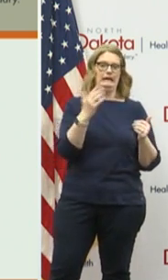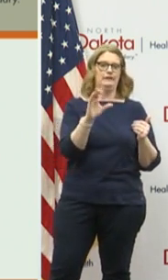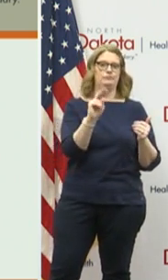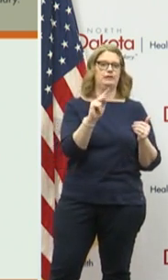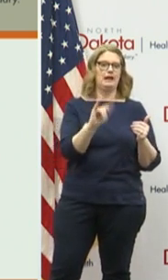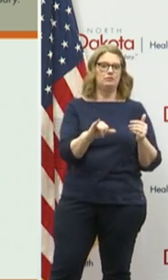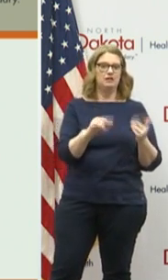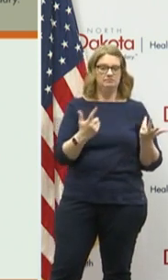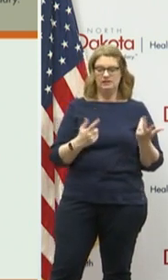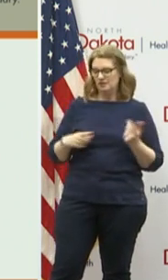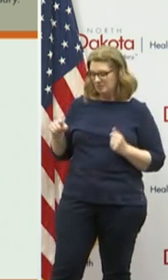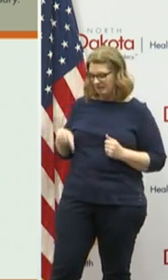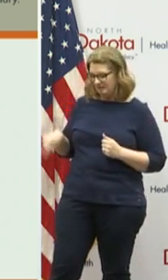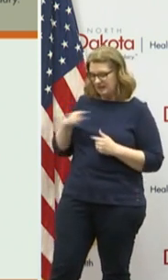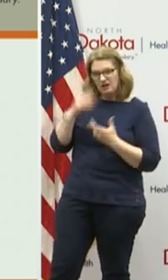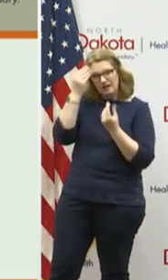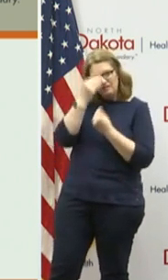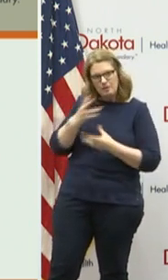HAVE MORE GRANULARITY FOR WHAT